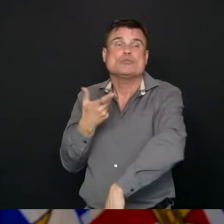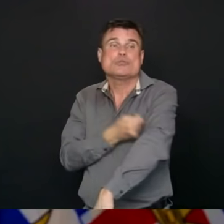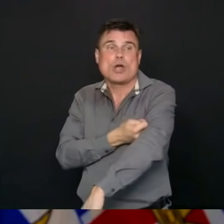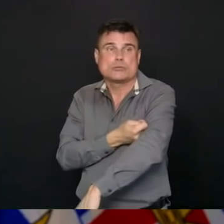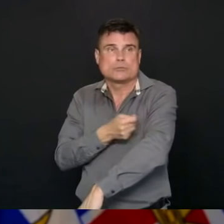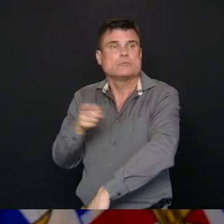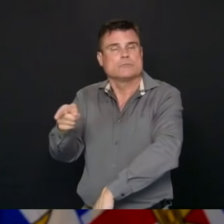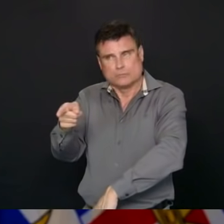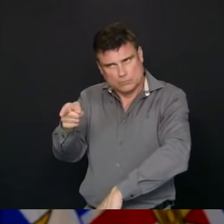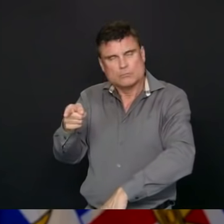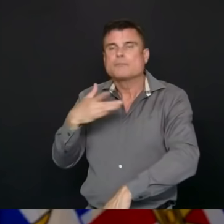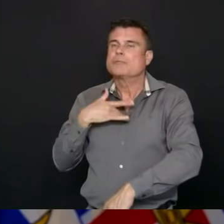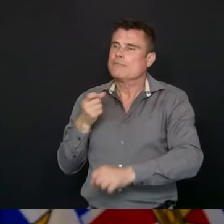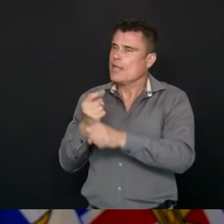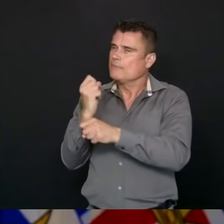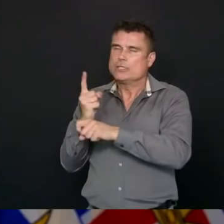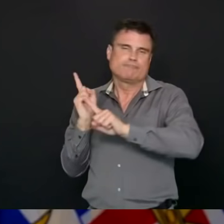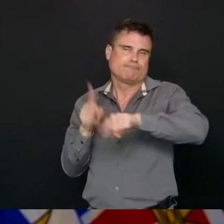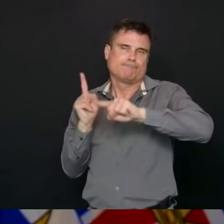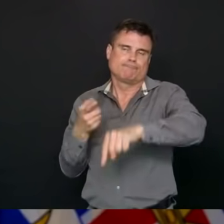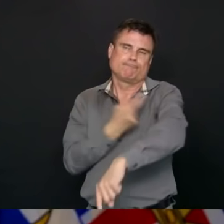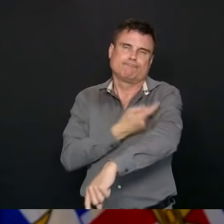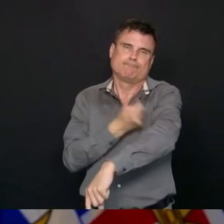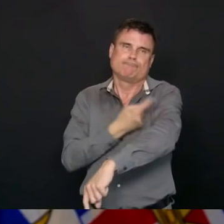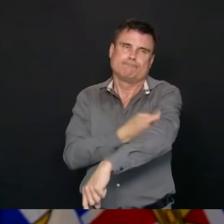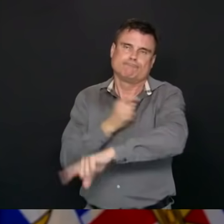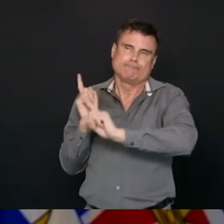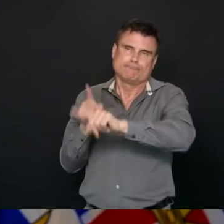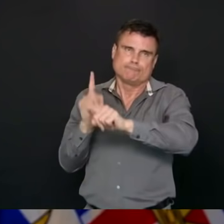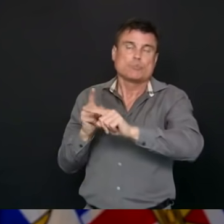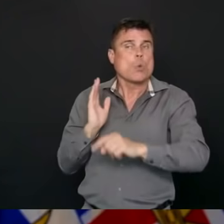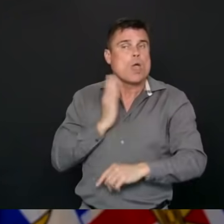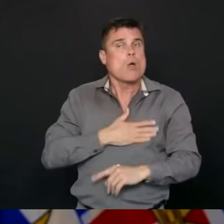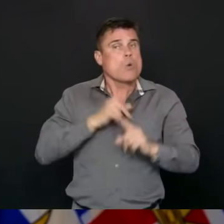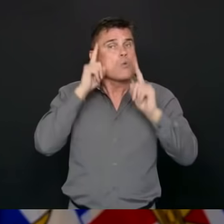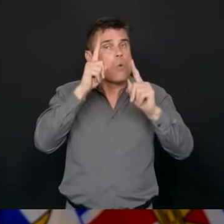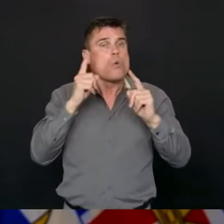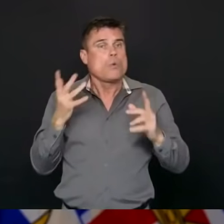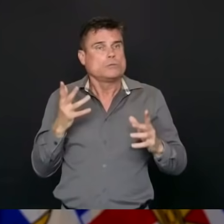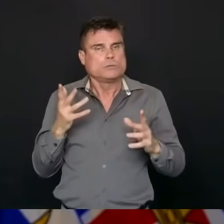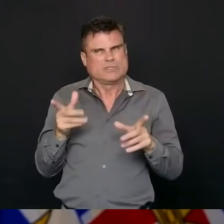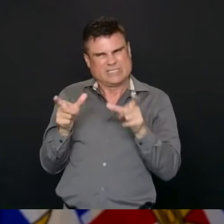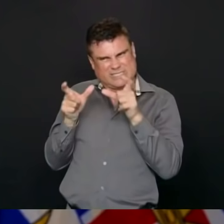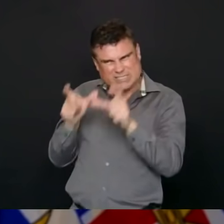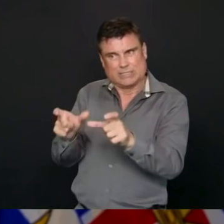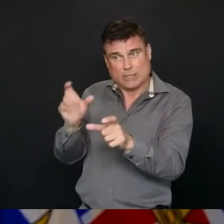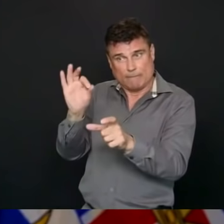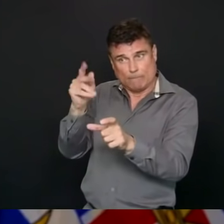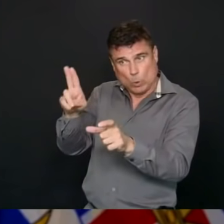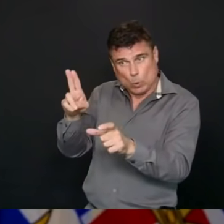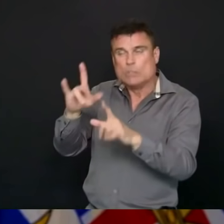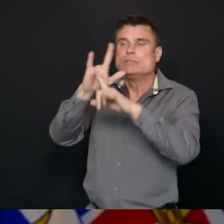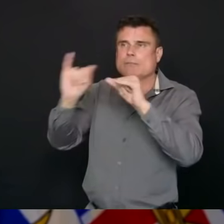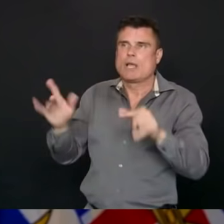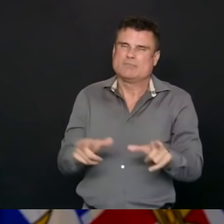influenza. We have to be mindful of that coming into the fall.